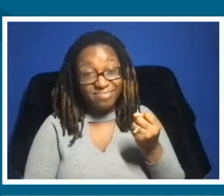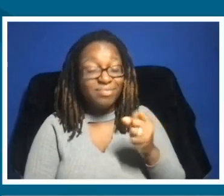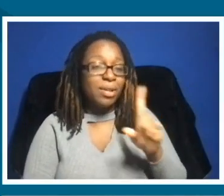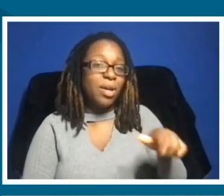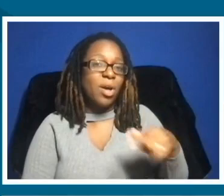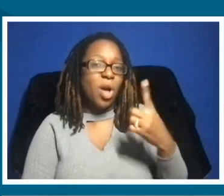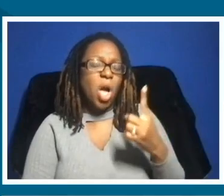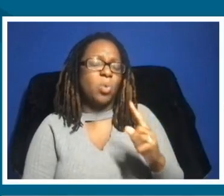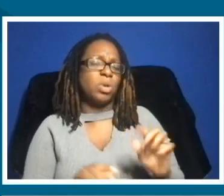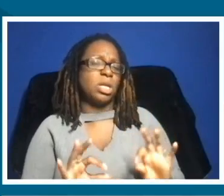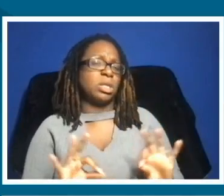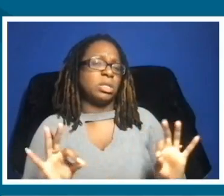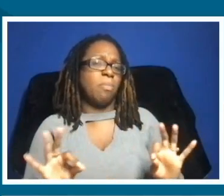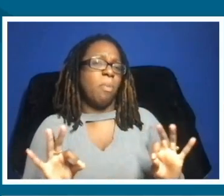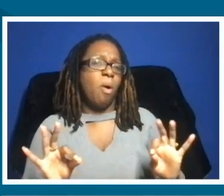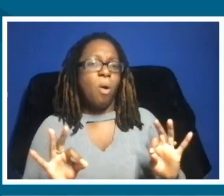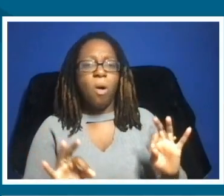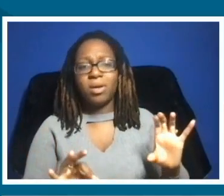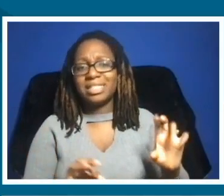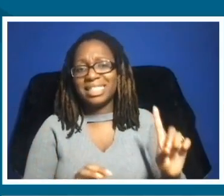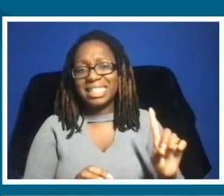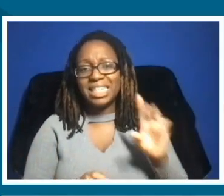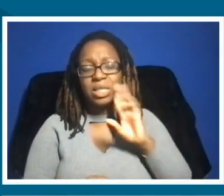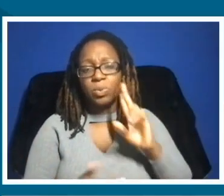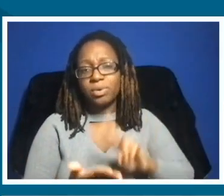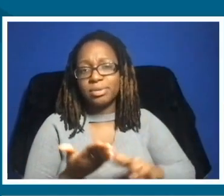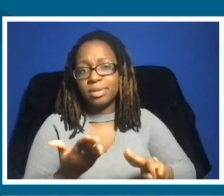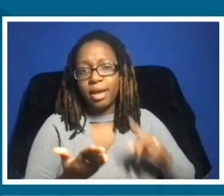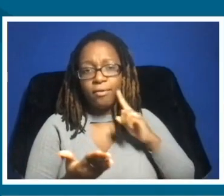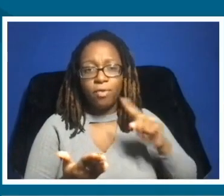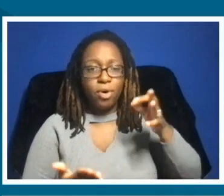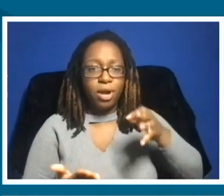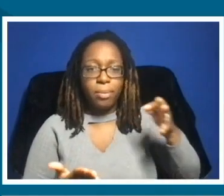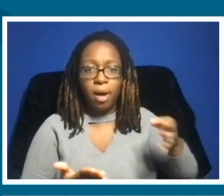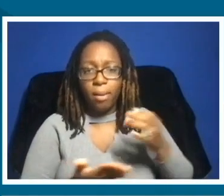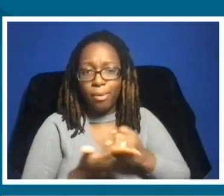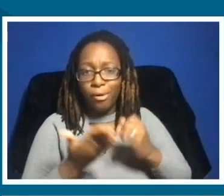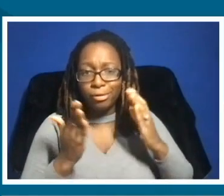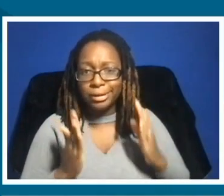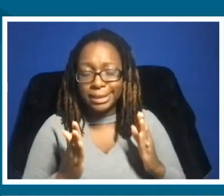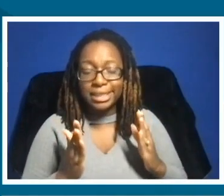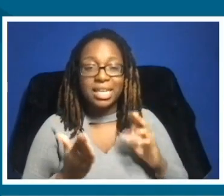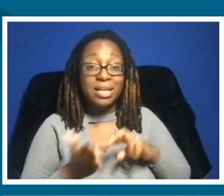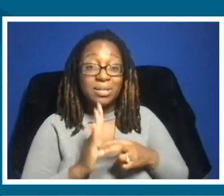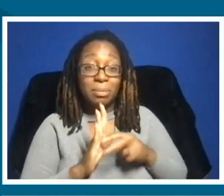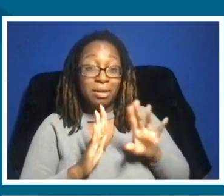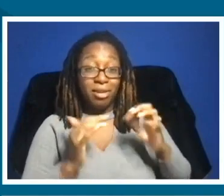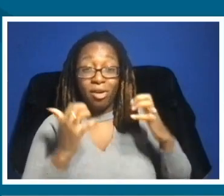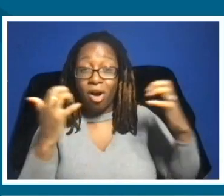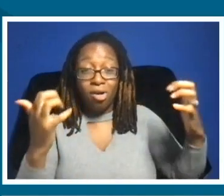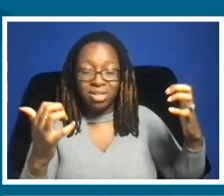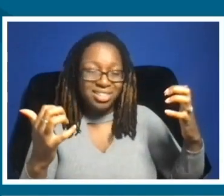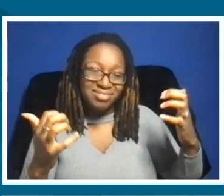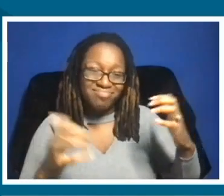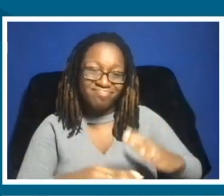were signing hip-hop artists and so their audiences were not really